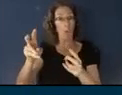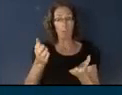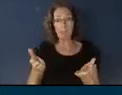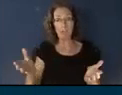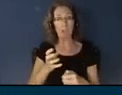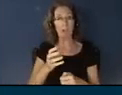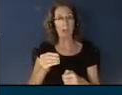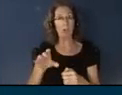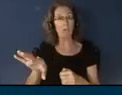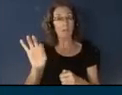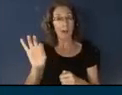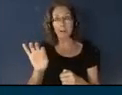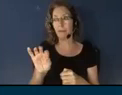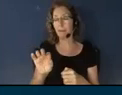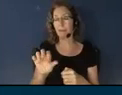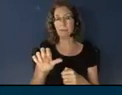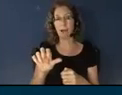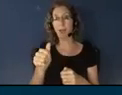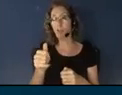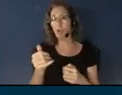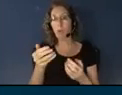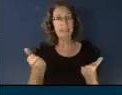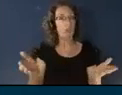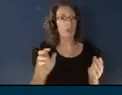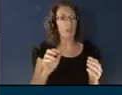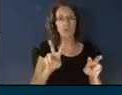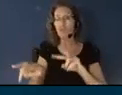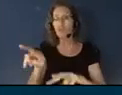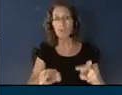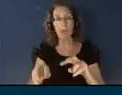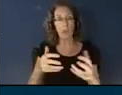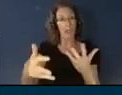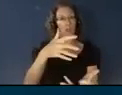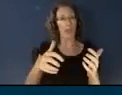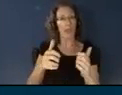finding others materials as well and able to interact with folks that are in the conference.